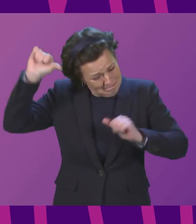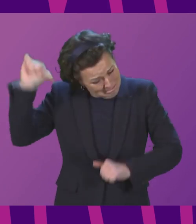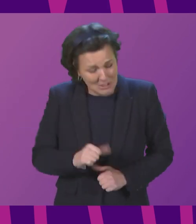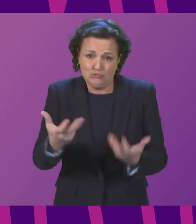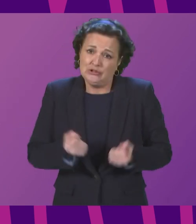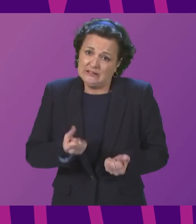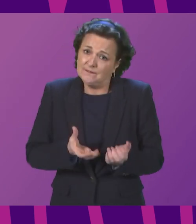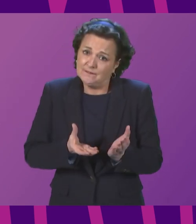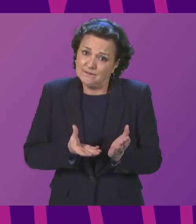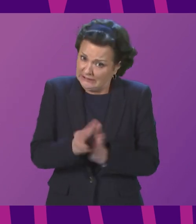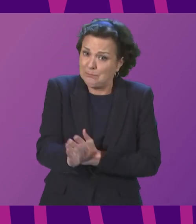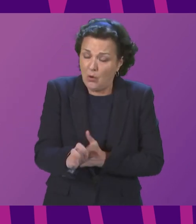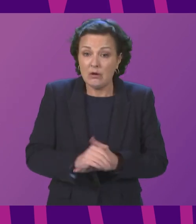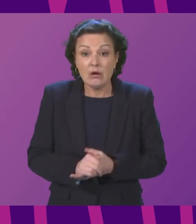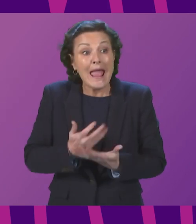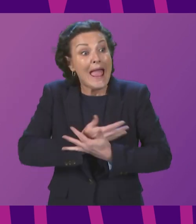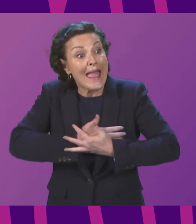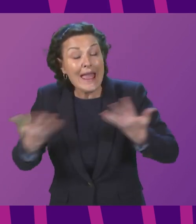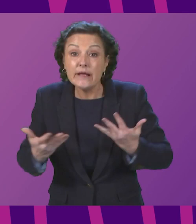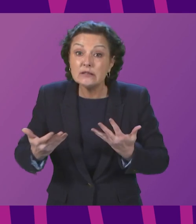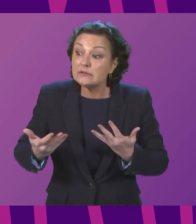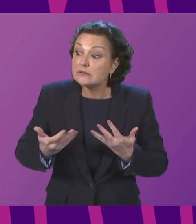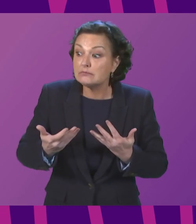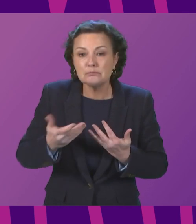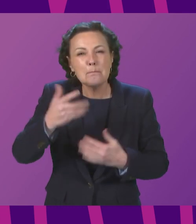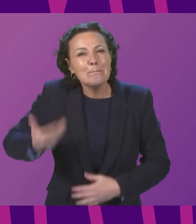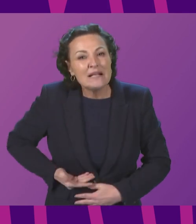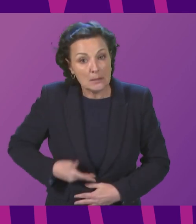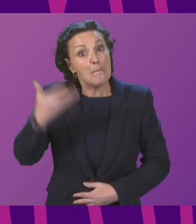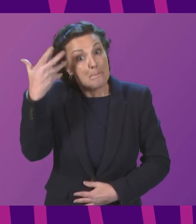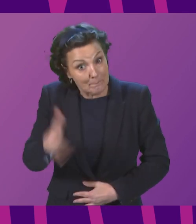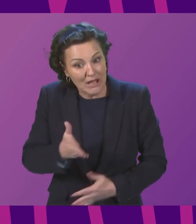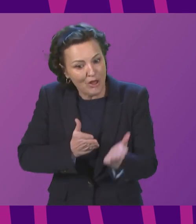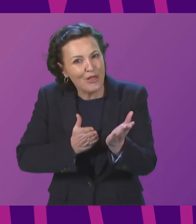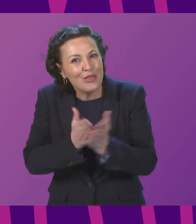All eligible hospitality businesses that previously got support through the strategic framework